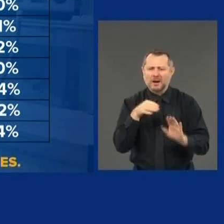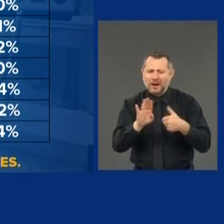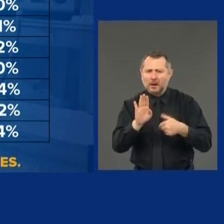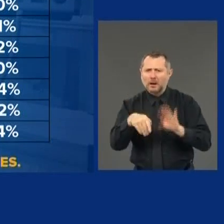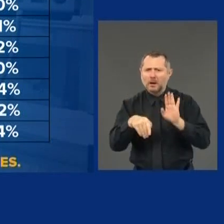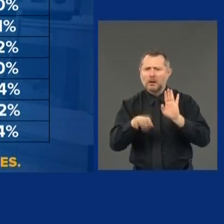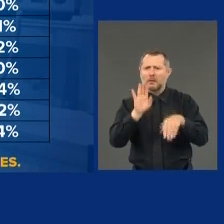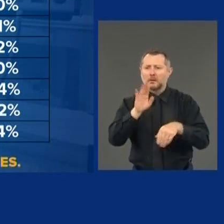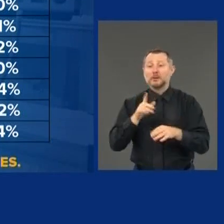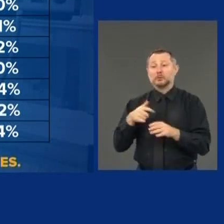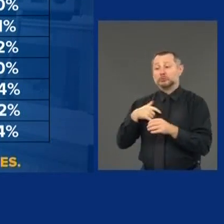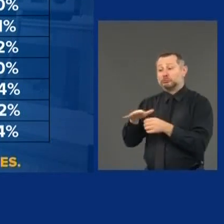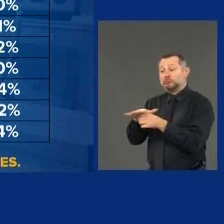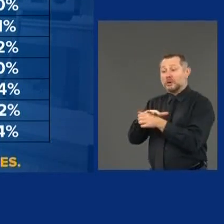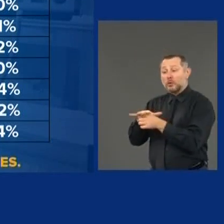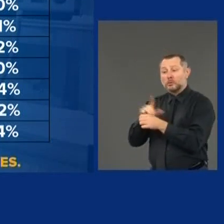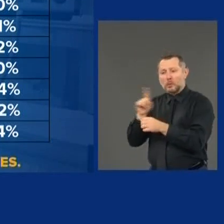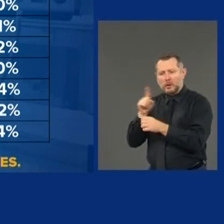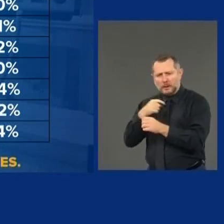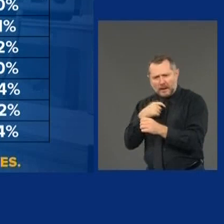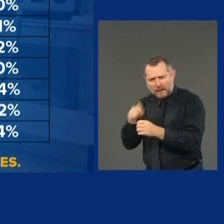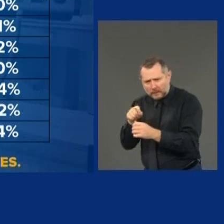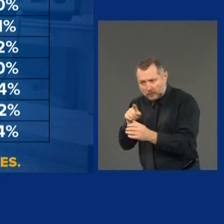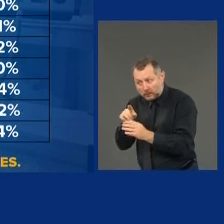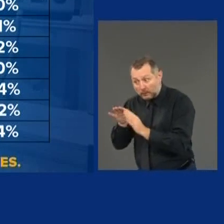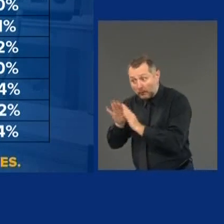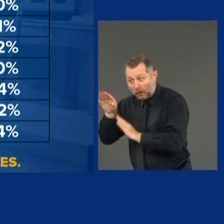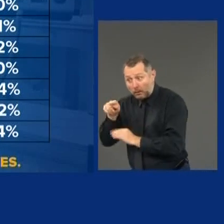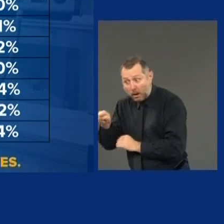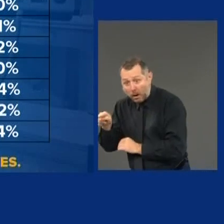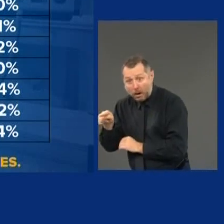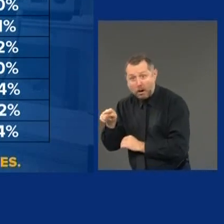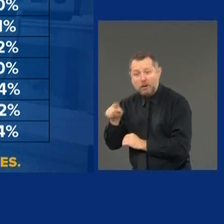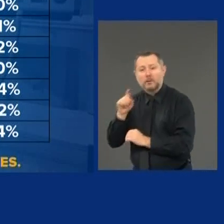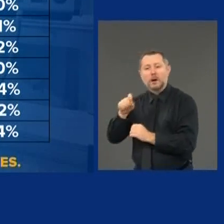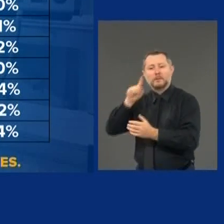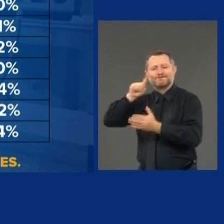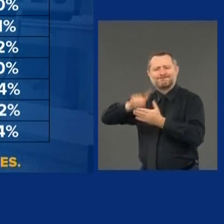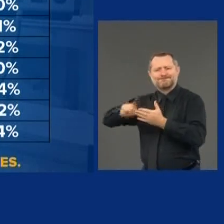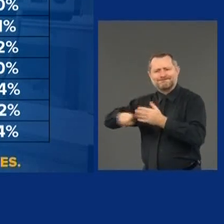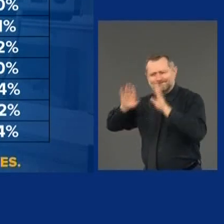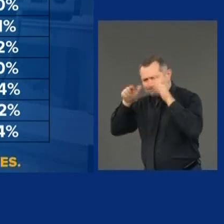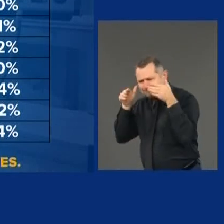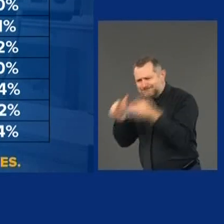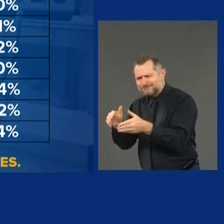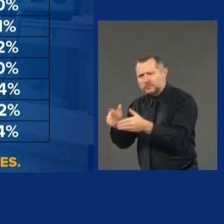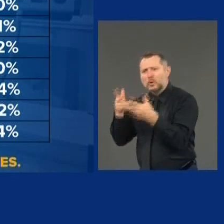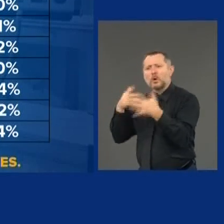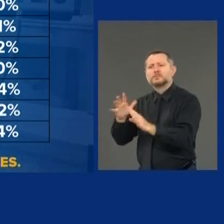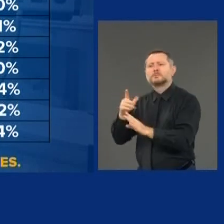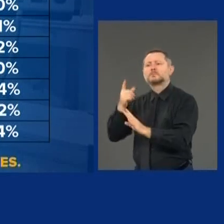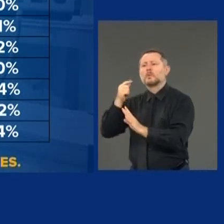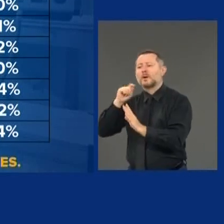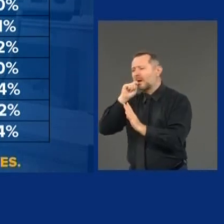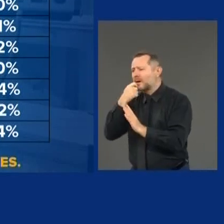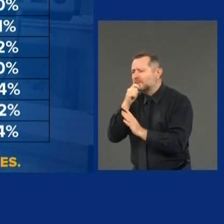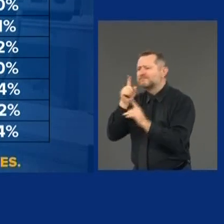OKAY. SO, LET'S SAY YOU SEE A REGION GOING UP AND YOU THEN LOOK AT